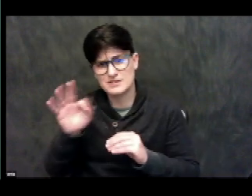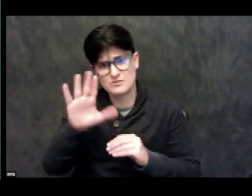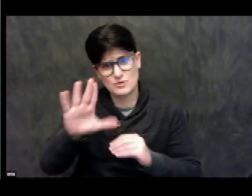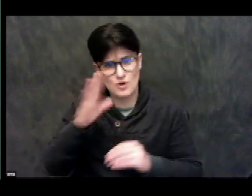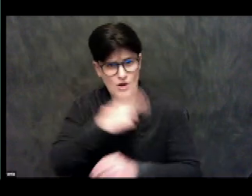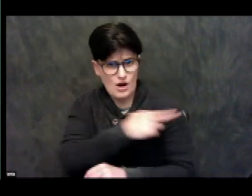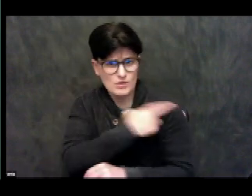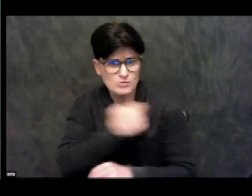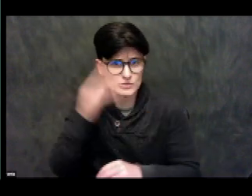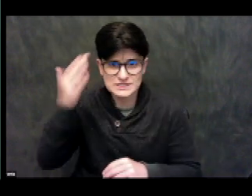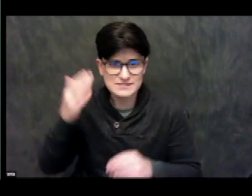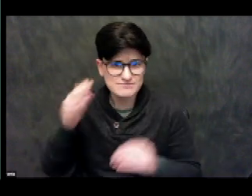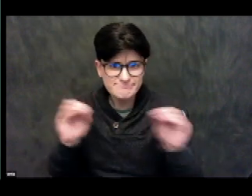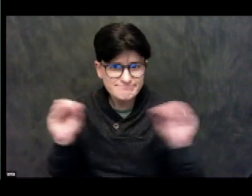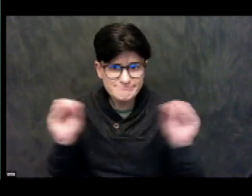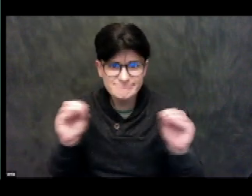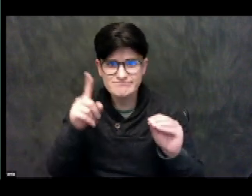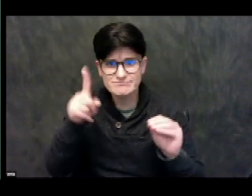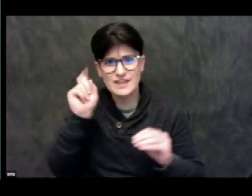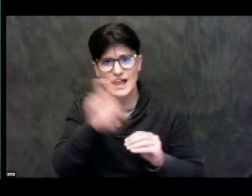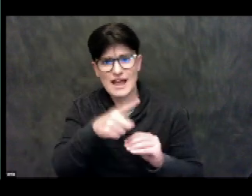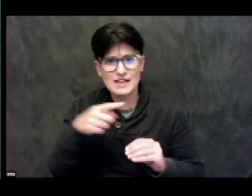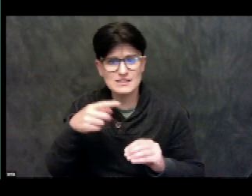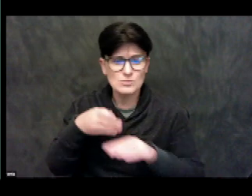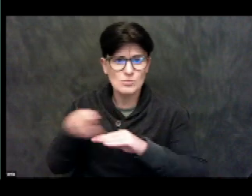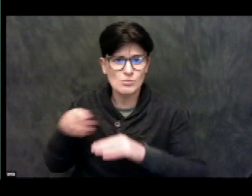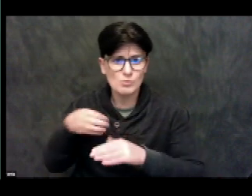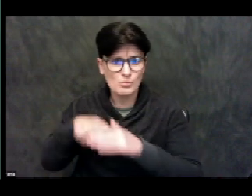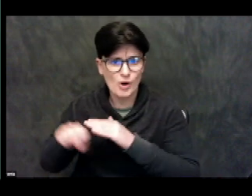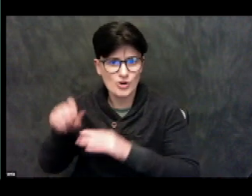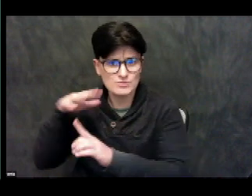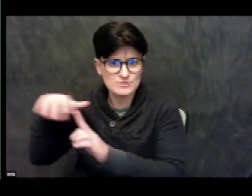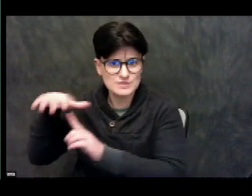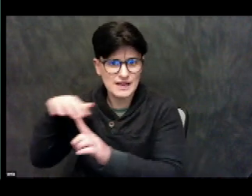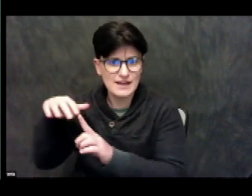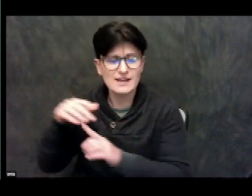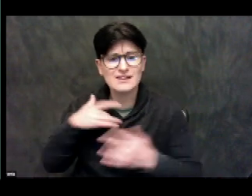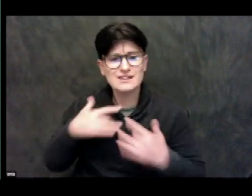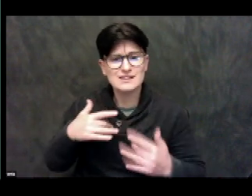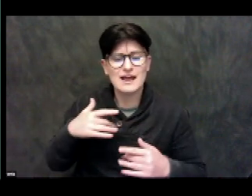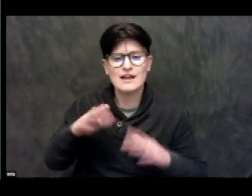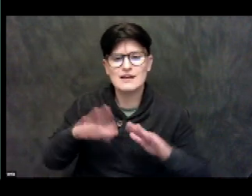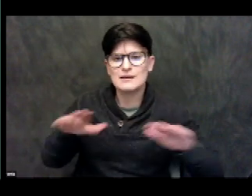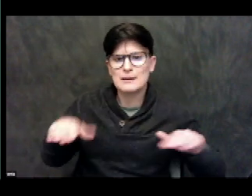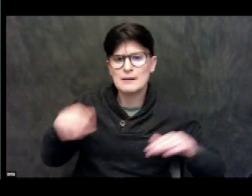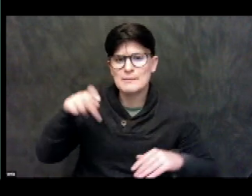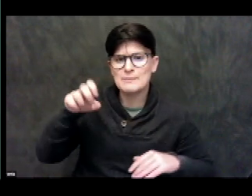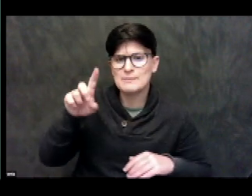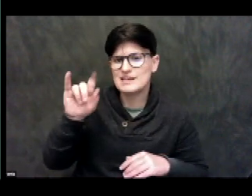if you ask your postpartum setting, usually the pediatric units or the pick might be a place that you'd be able to